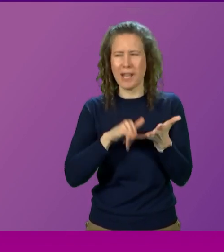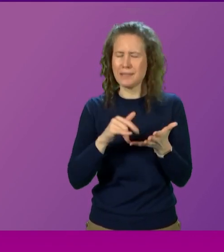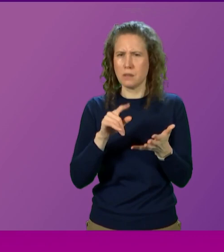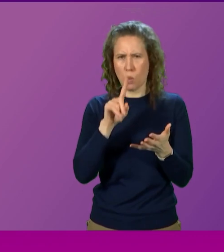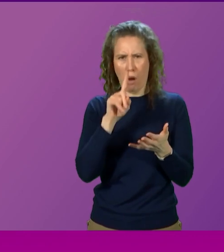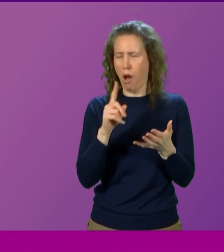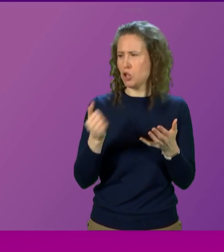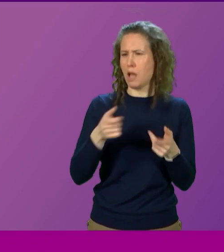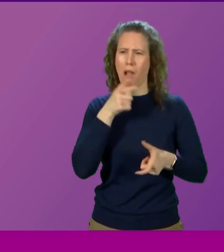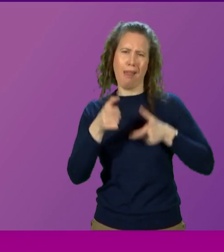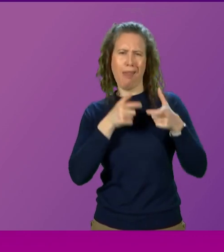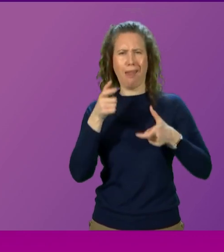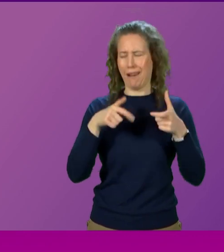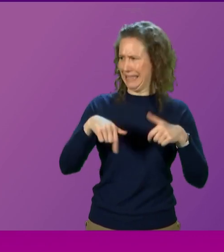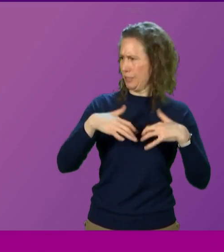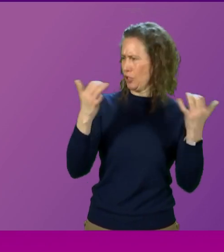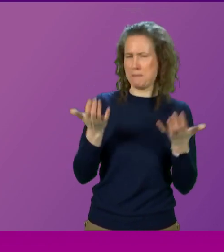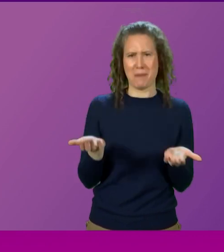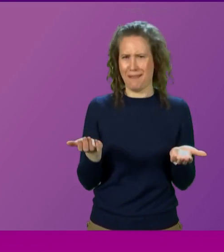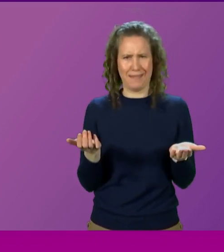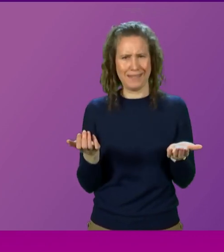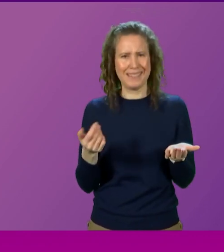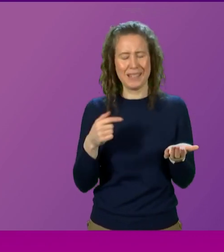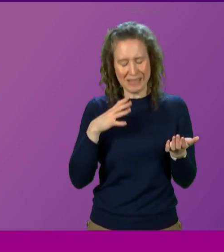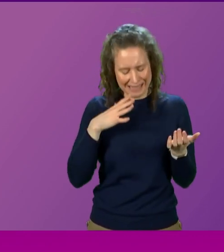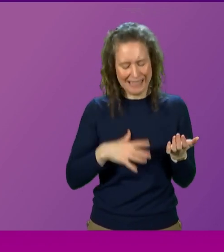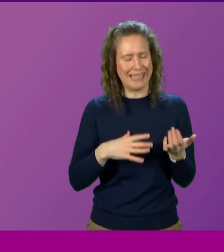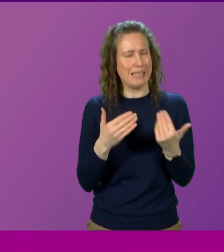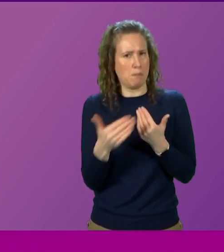glib soundbites in the chamber of the Scottish Parliament.